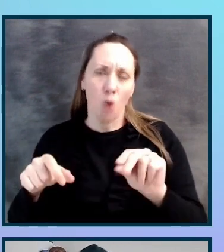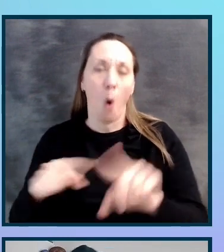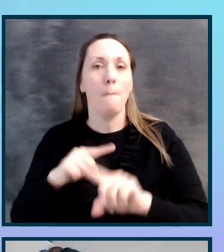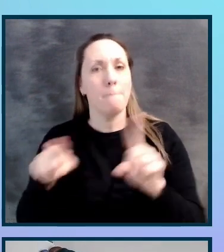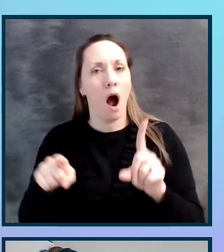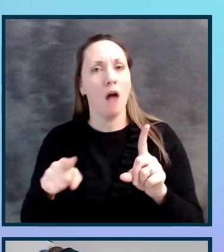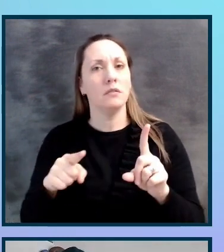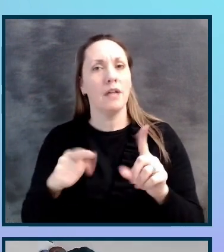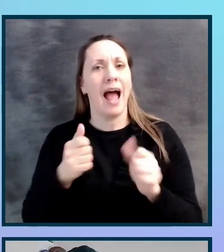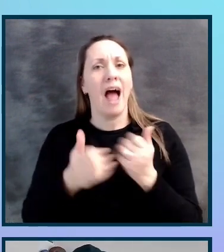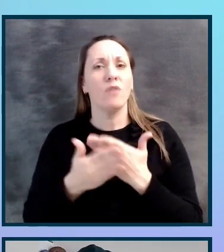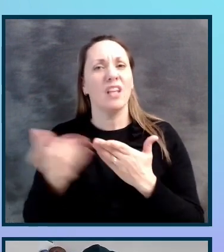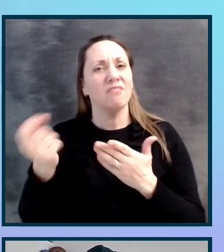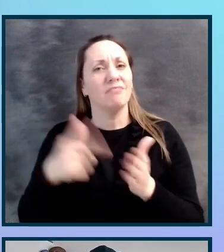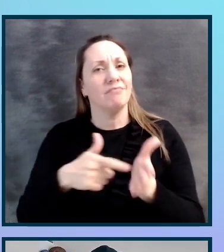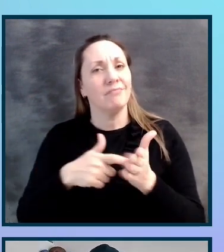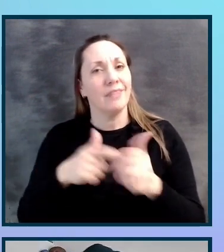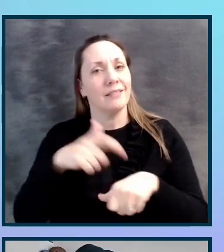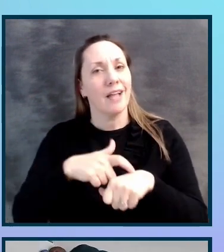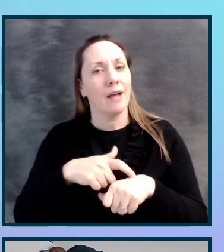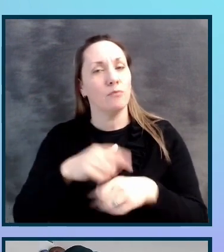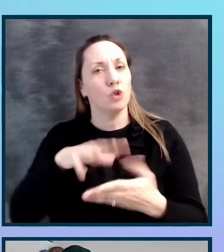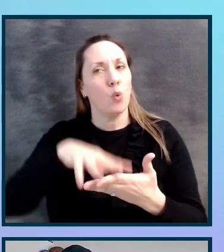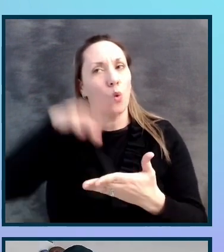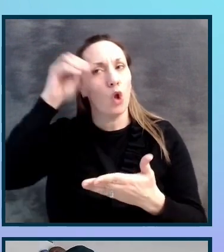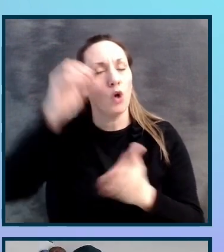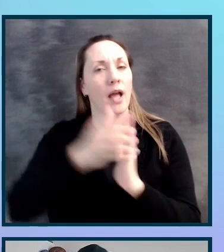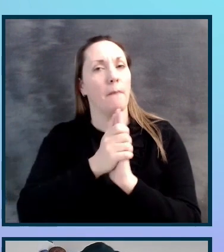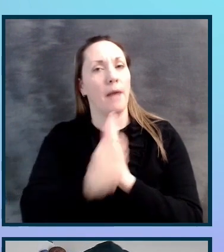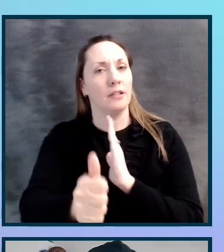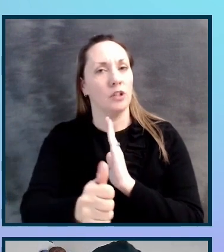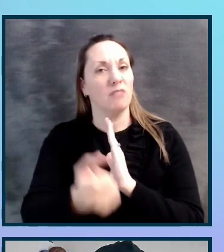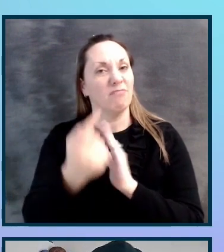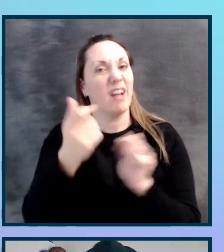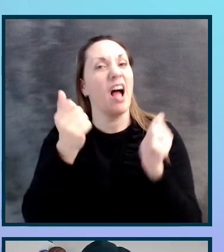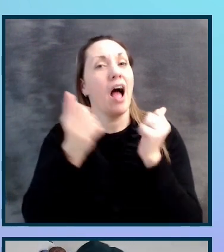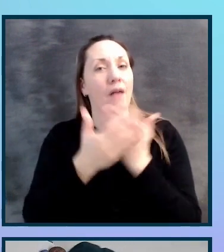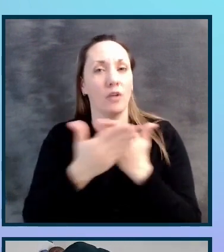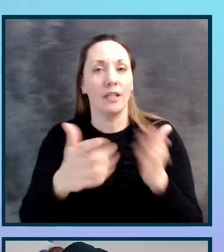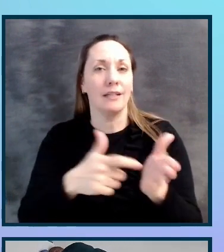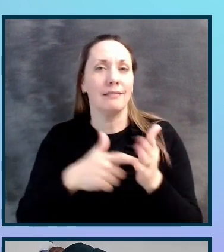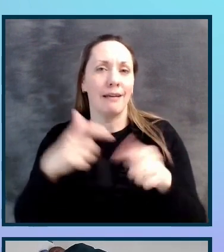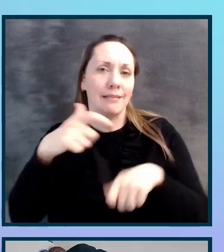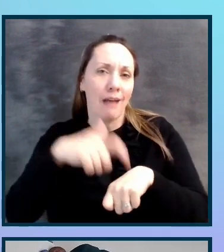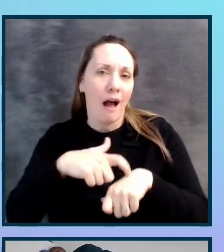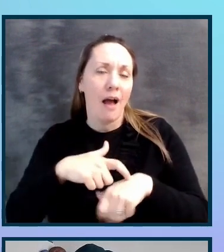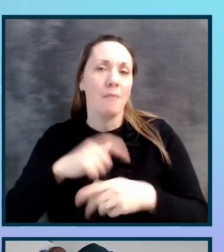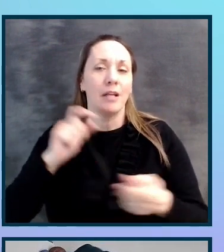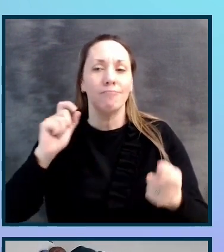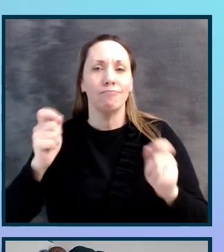Everything takes time to learn and master. Everything takes time to adjust and counter curve the way you wanna you do it.